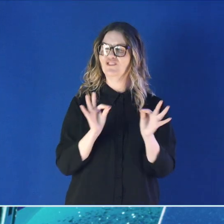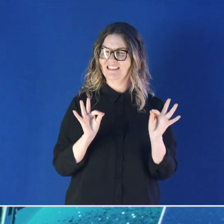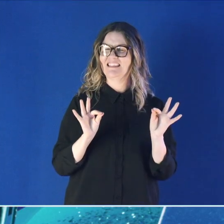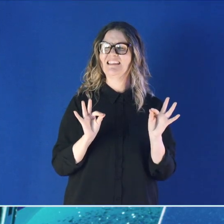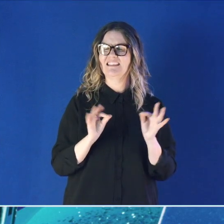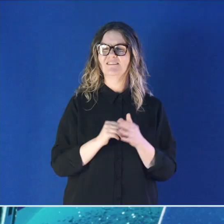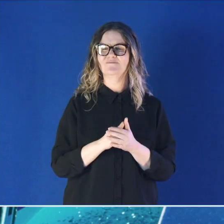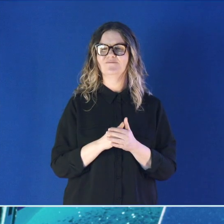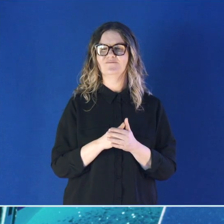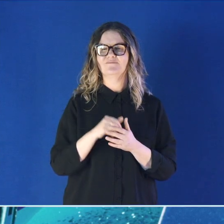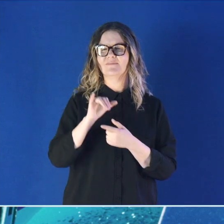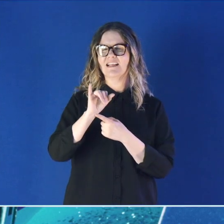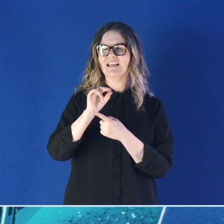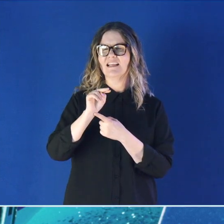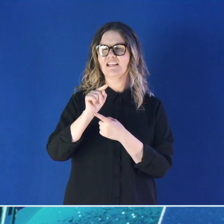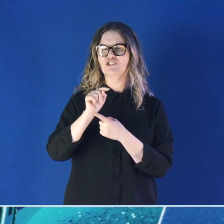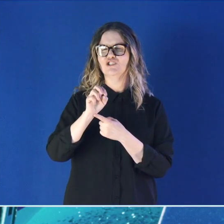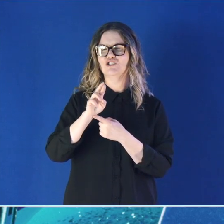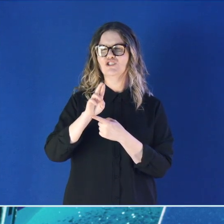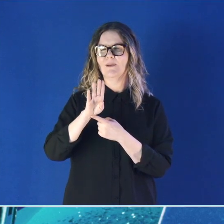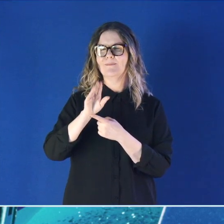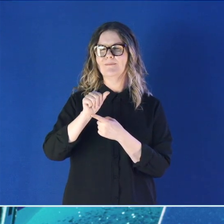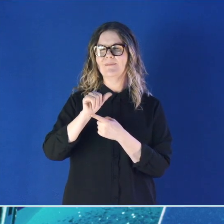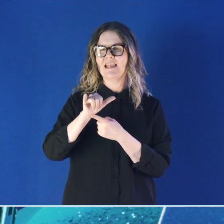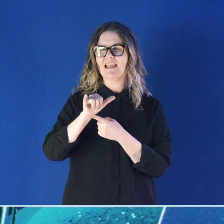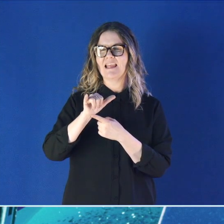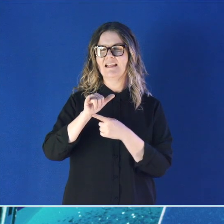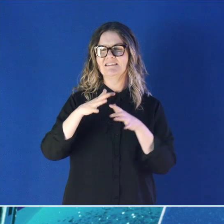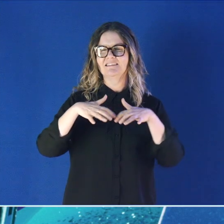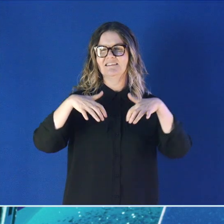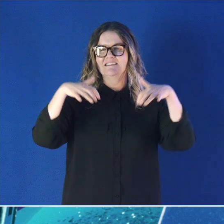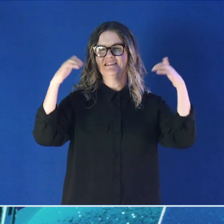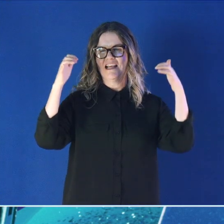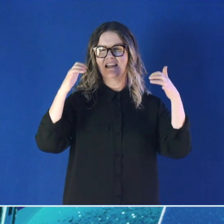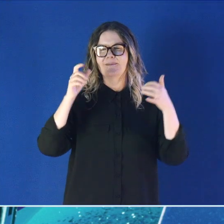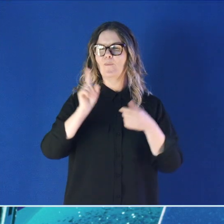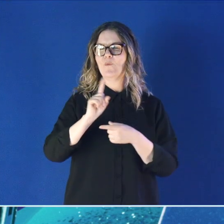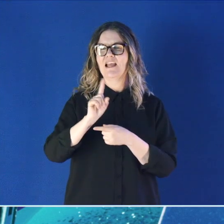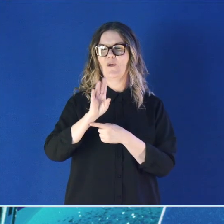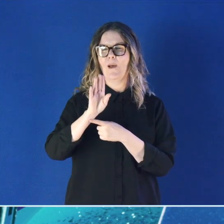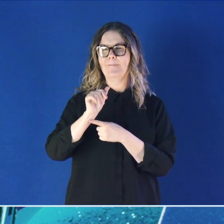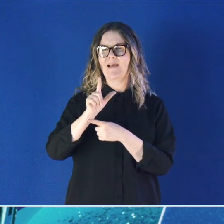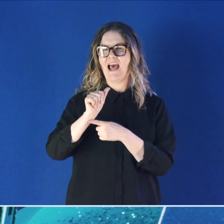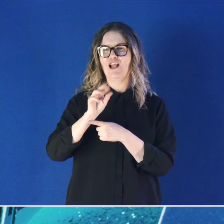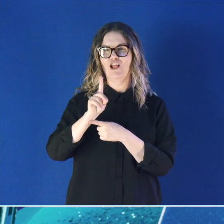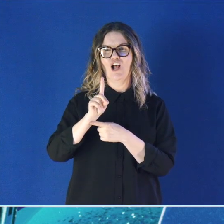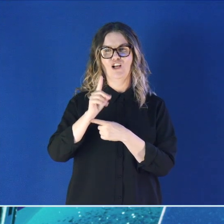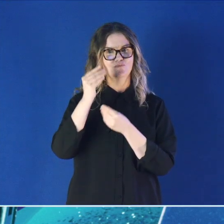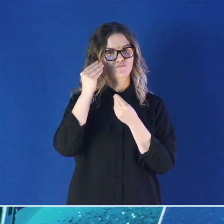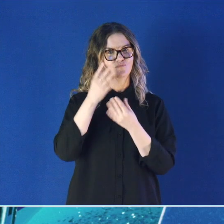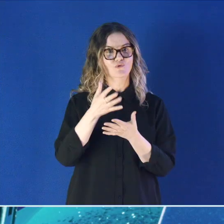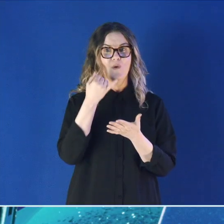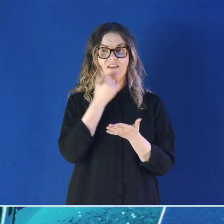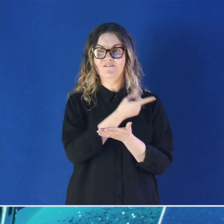If you're around this weekend, please come. It's so inspiring to watch and witness